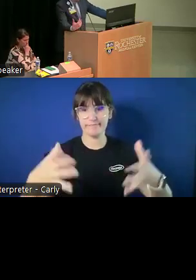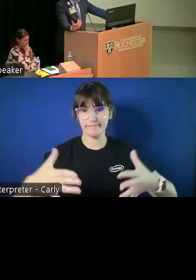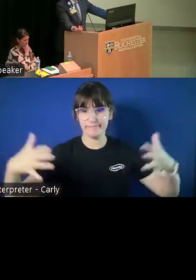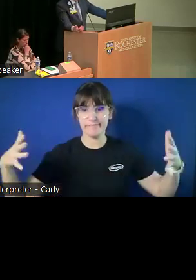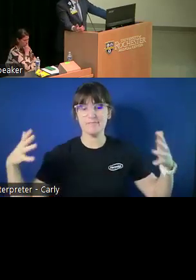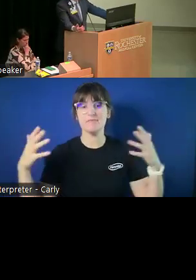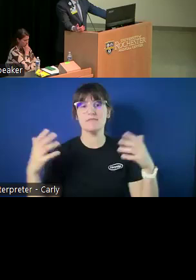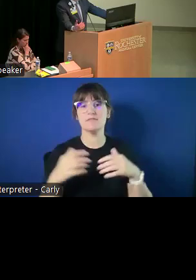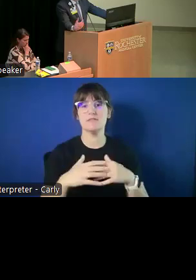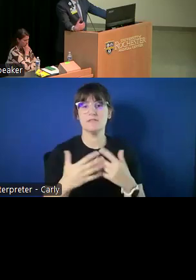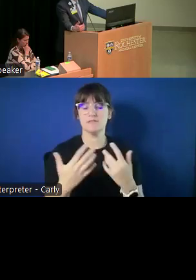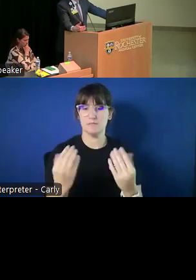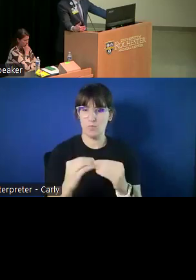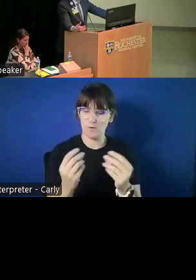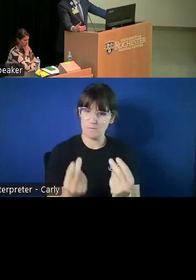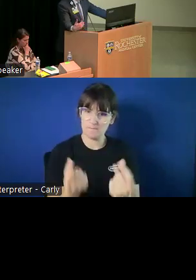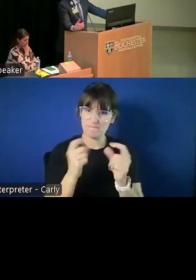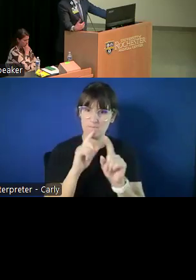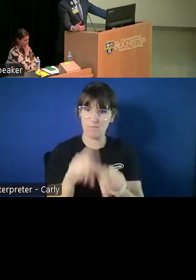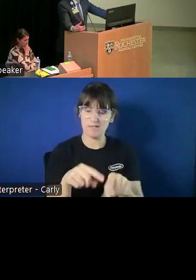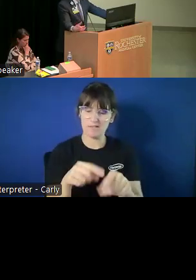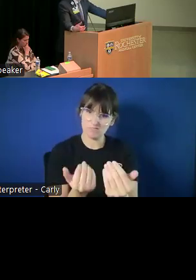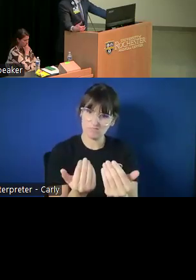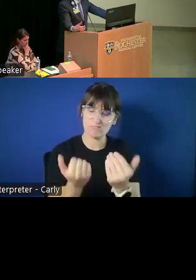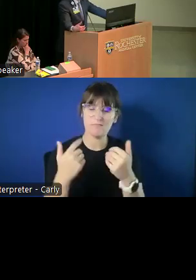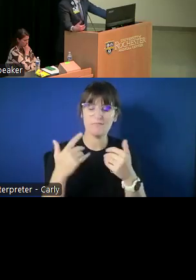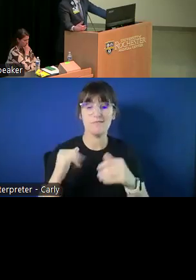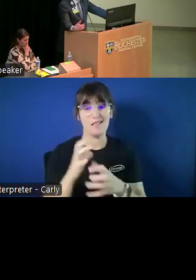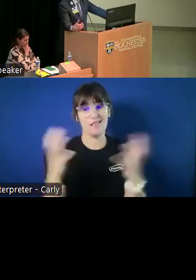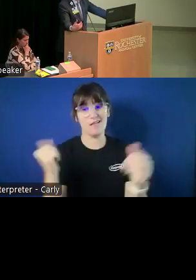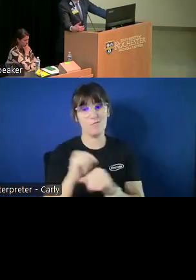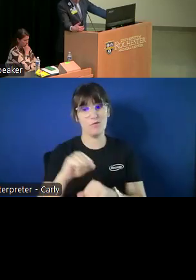drive higher response rates that was a lot of work but that of course was really the easier